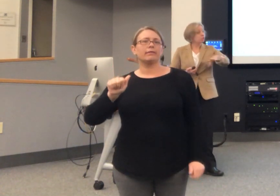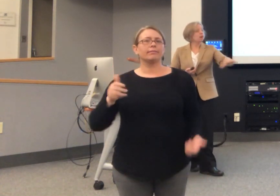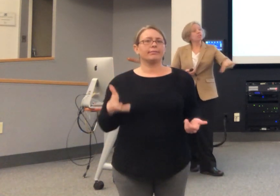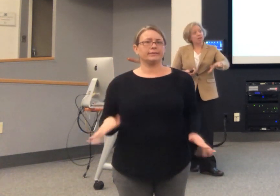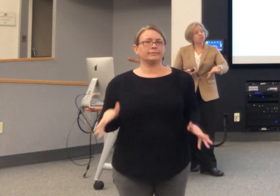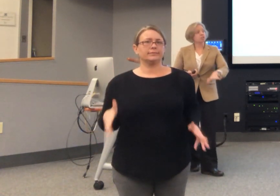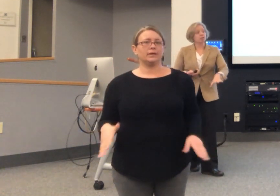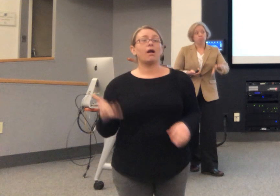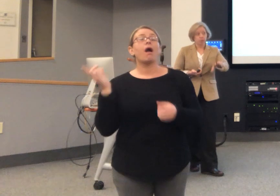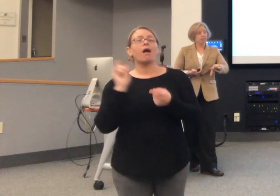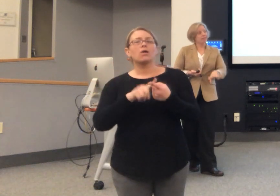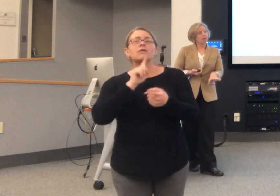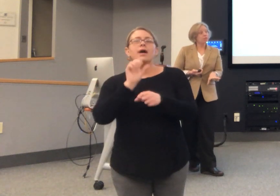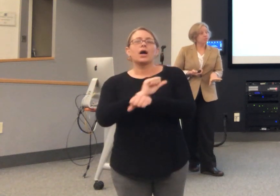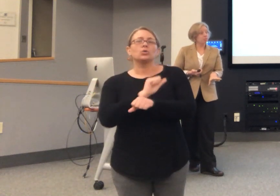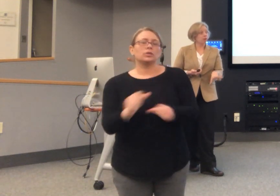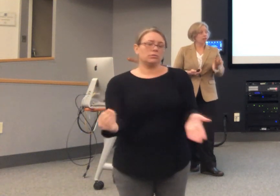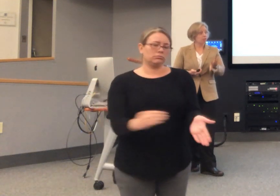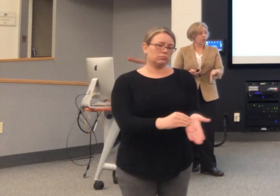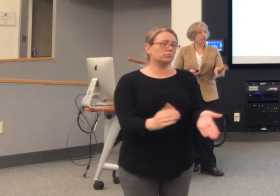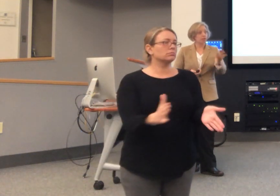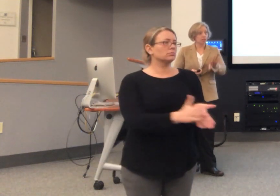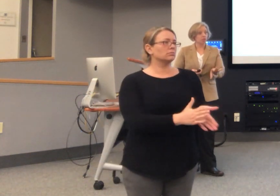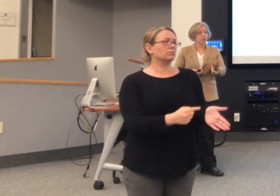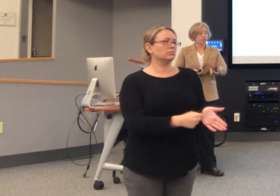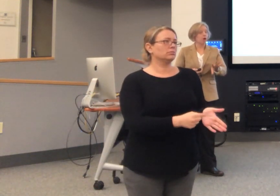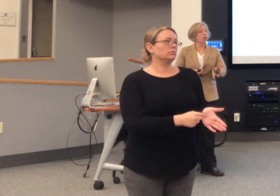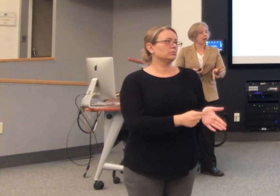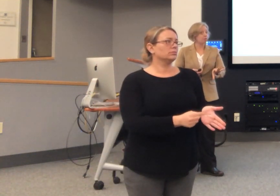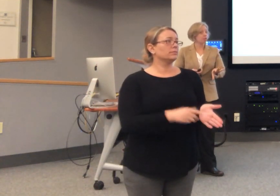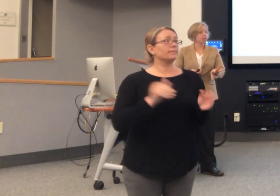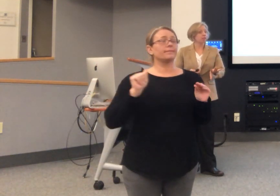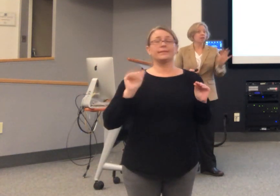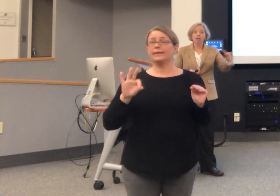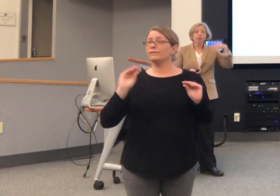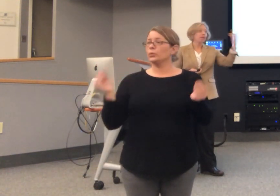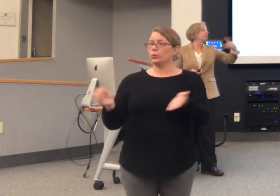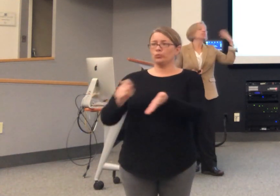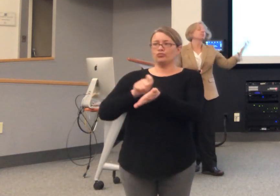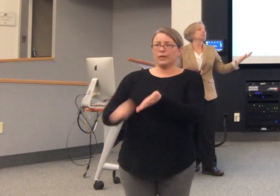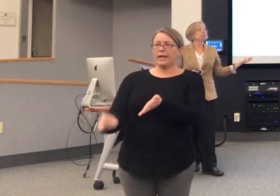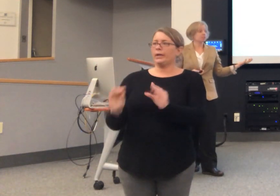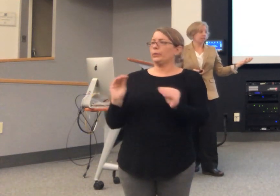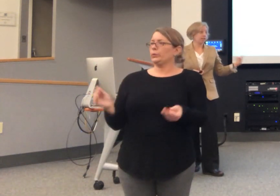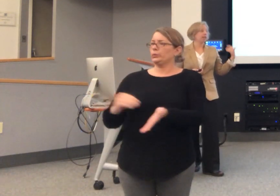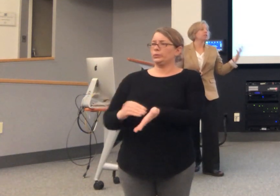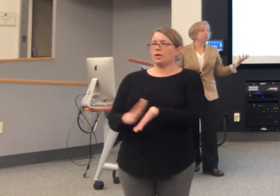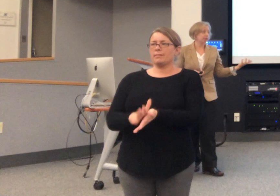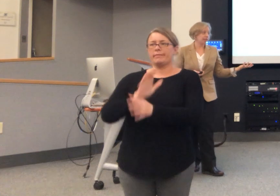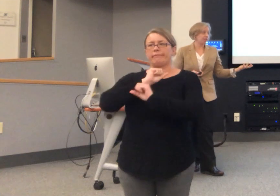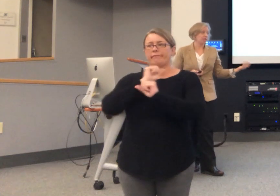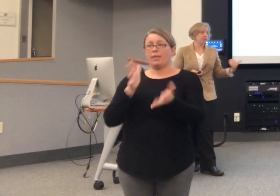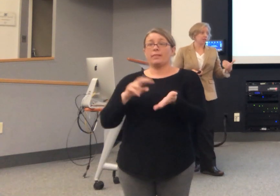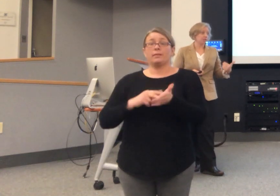and you haven't actually put it down some way in writing, or somehow captured it, that idea is there for the taking. Anybody can have an idea.